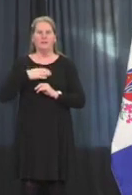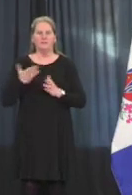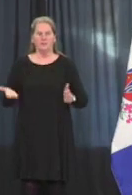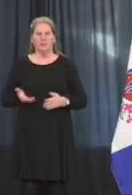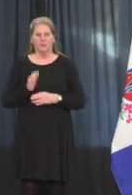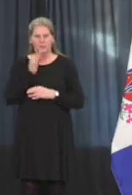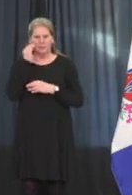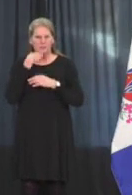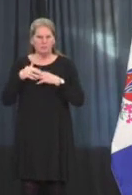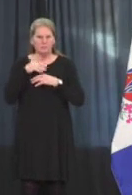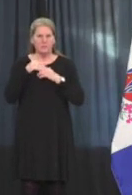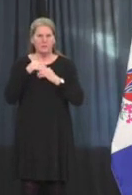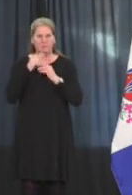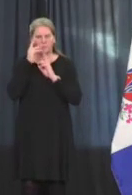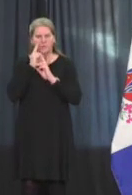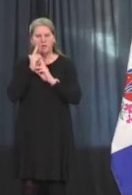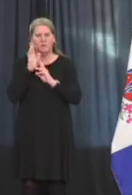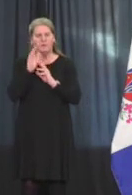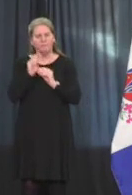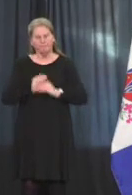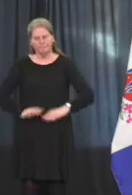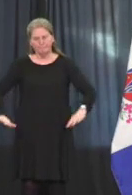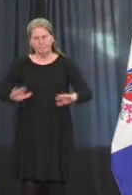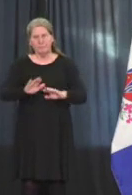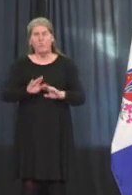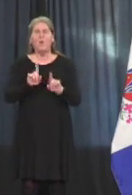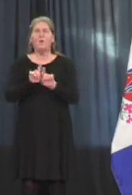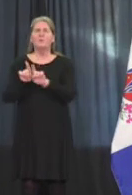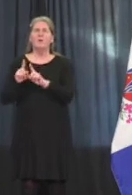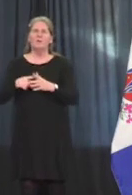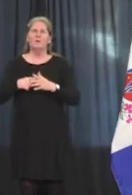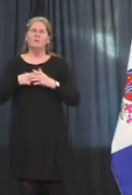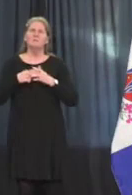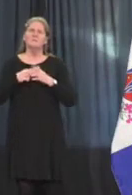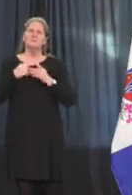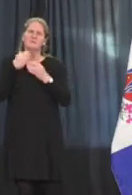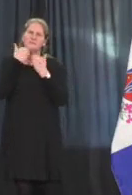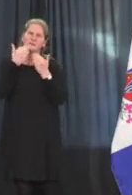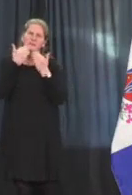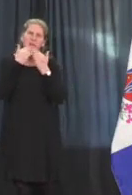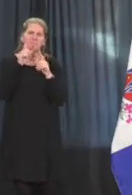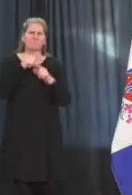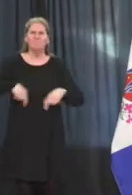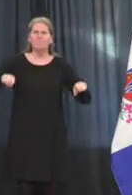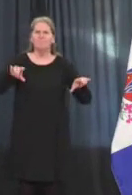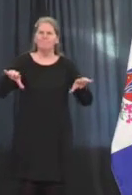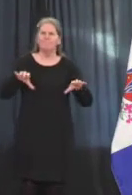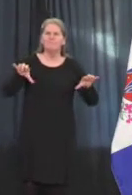ÜN FIRST NATION AND THE TAA'AN KÄCÄN COUNCIL. THANK EVERYBODY WORKING SO HARD